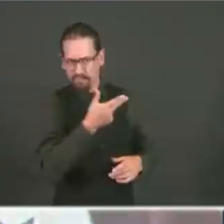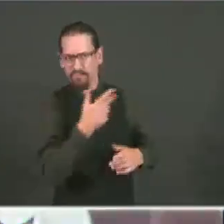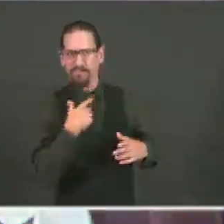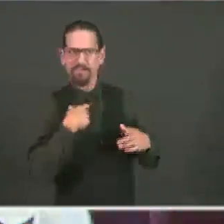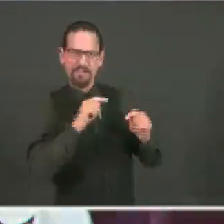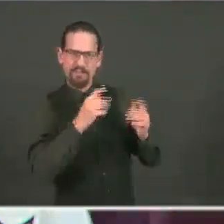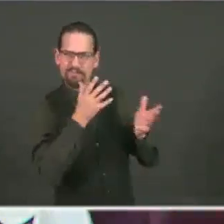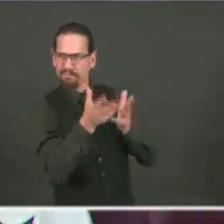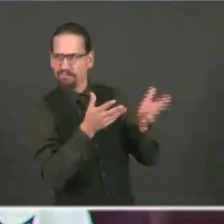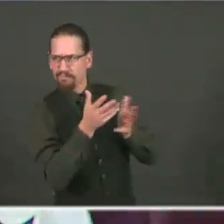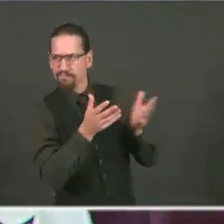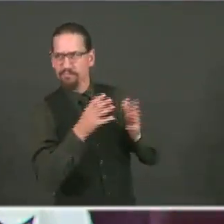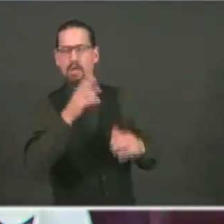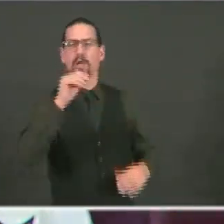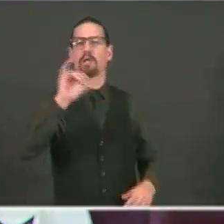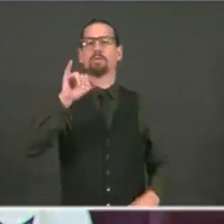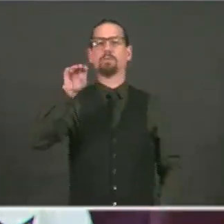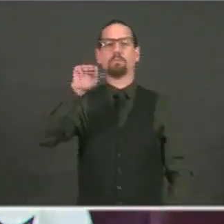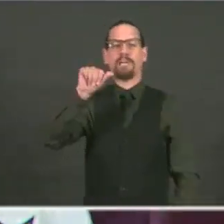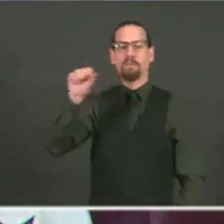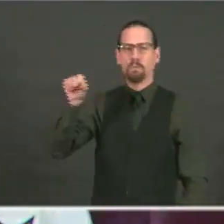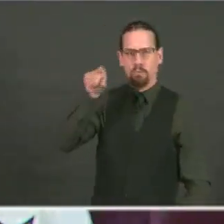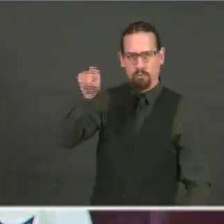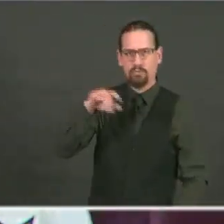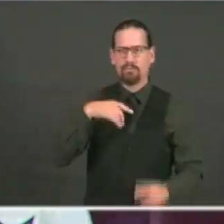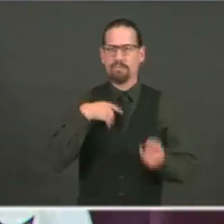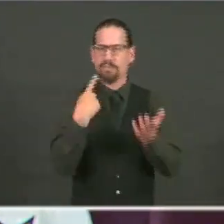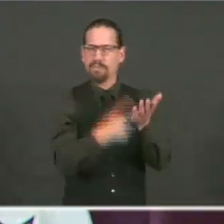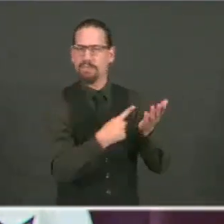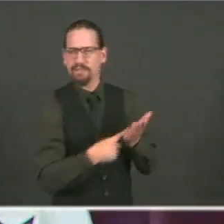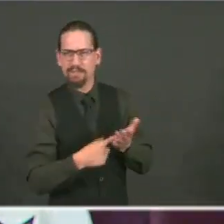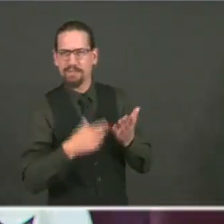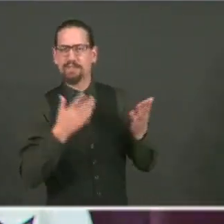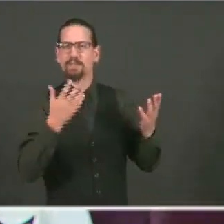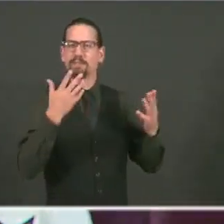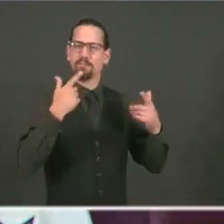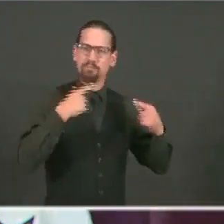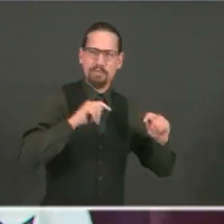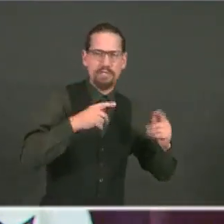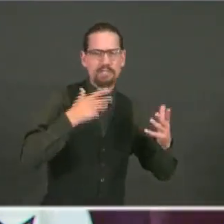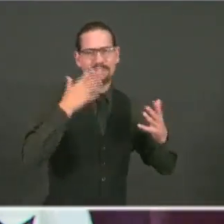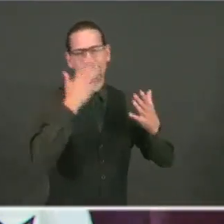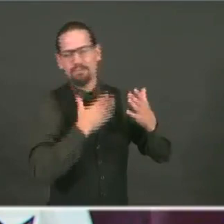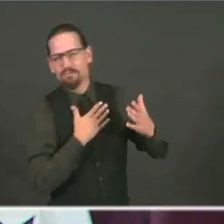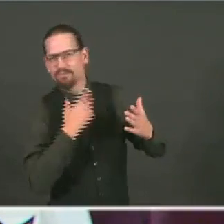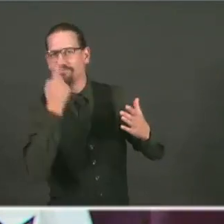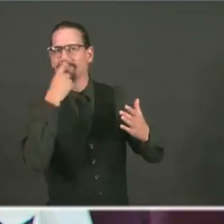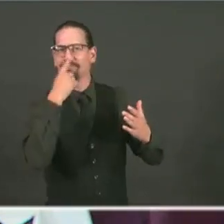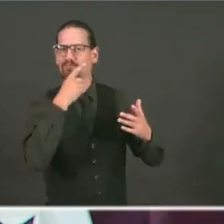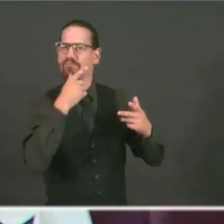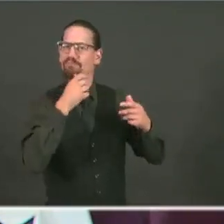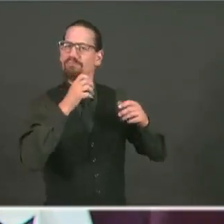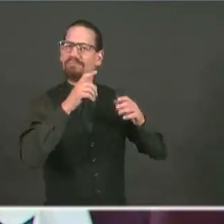INTO ACCOUNT THE FACT RHODE ISLAND HAS -- WE ARE TESTING SO MANY PEOPLE.